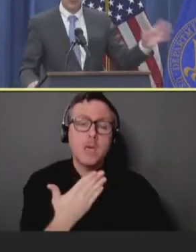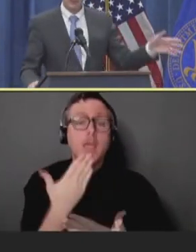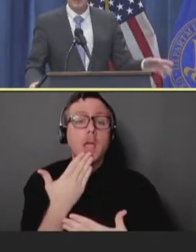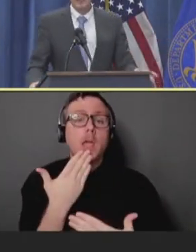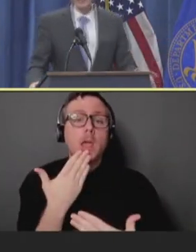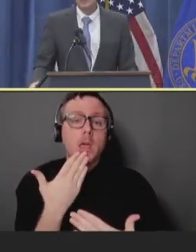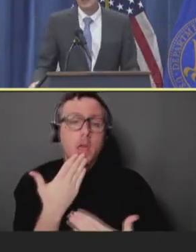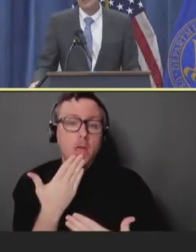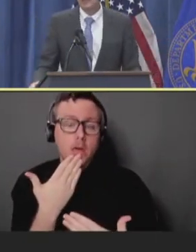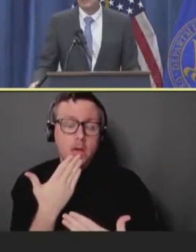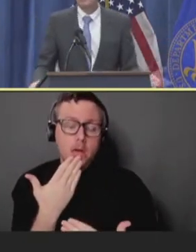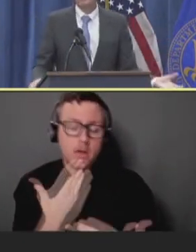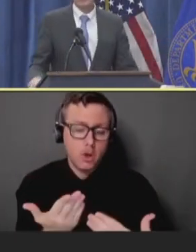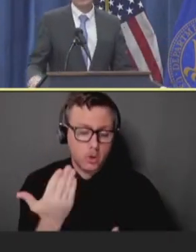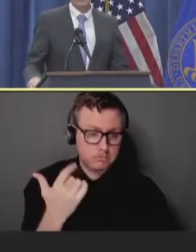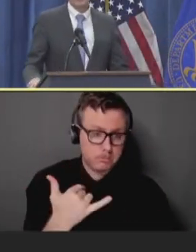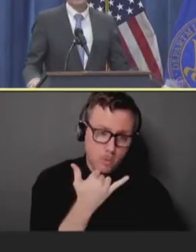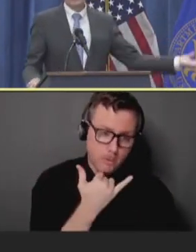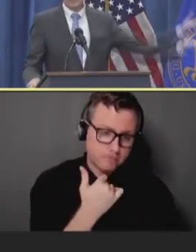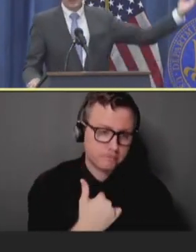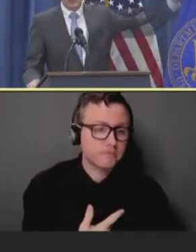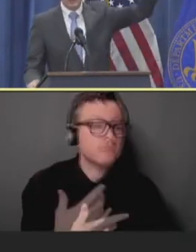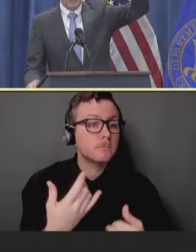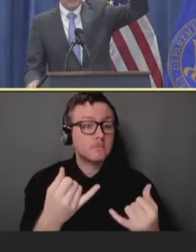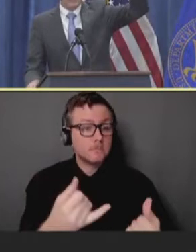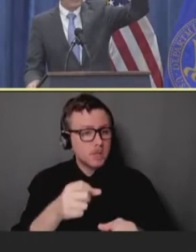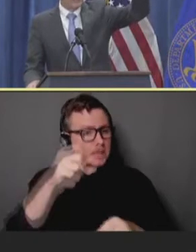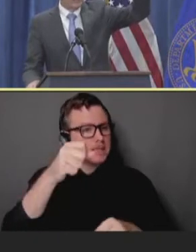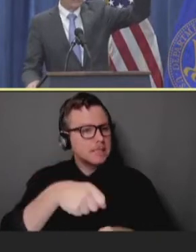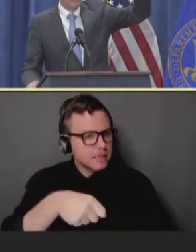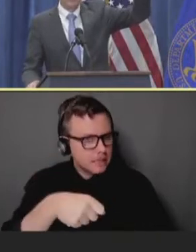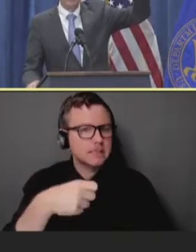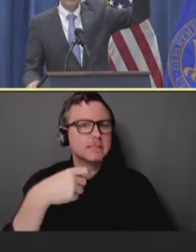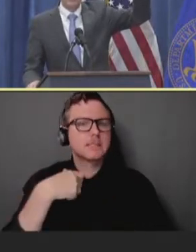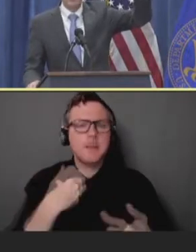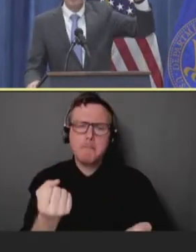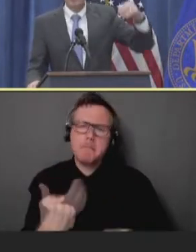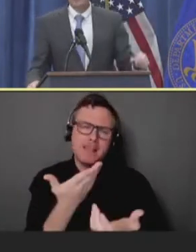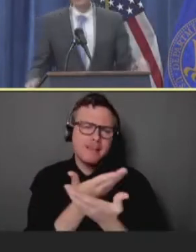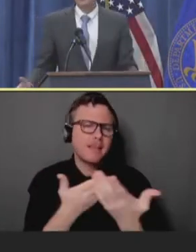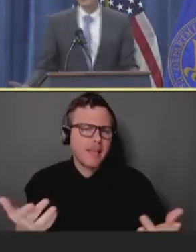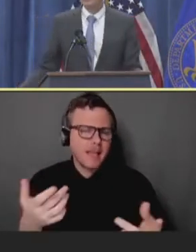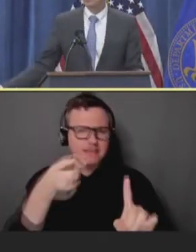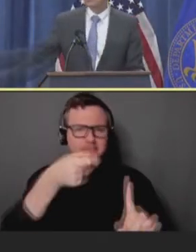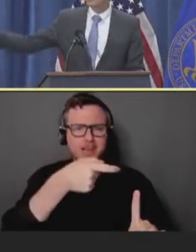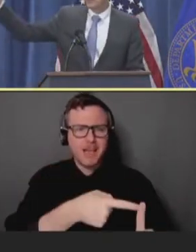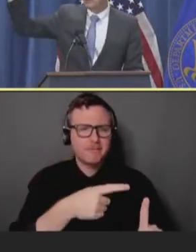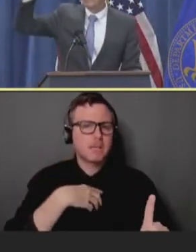And the focus today is going to be on the fact that yes, there's a lot of things that activate the immune system and make Alzheimer's worse.